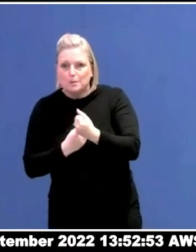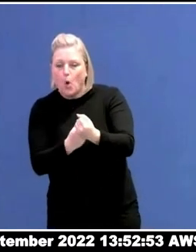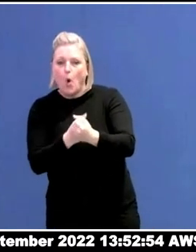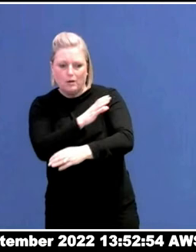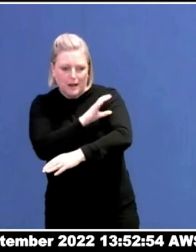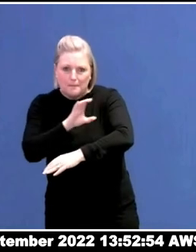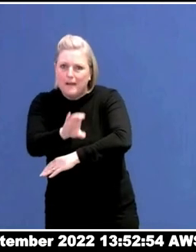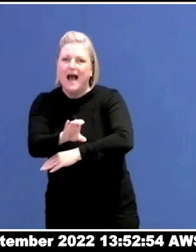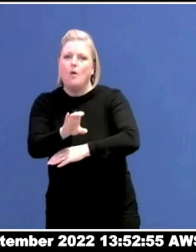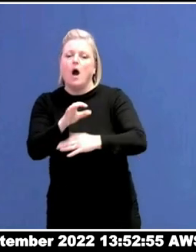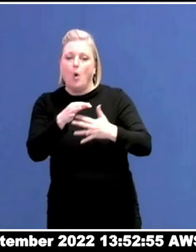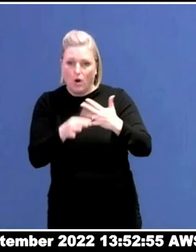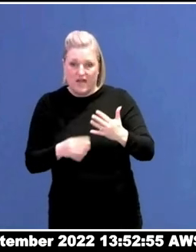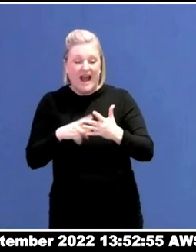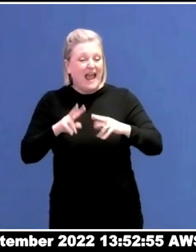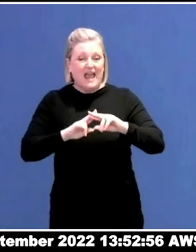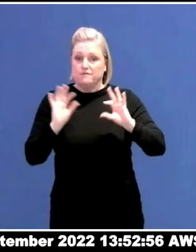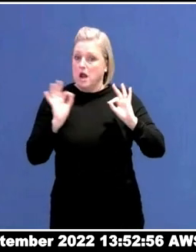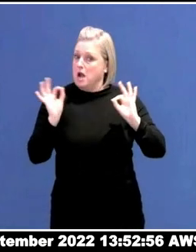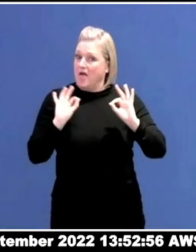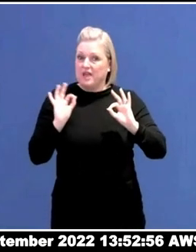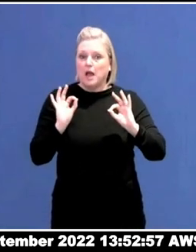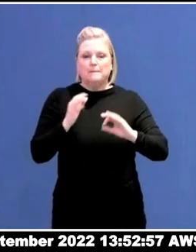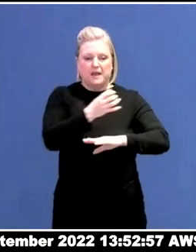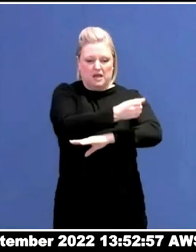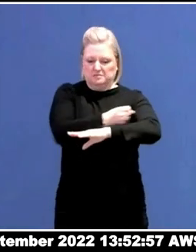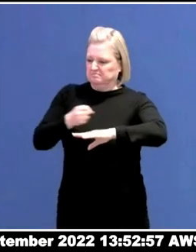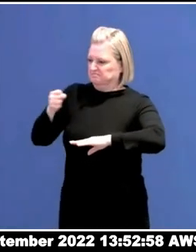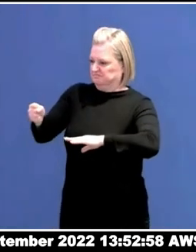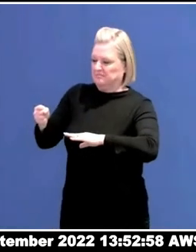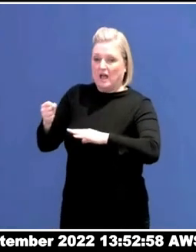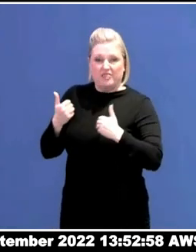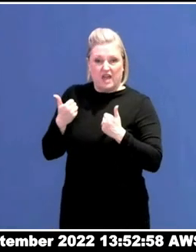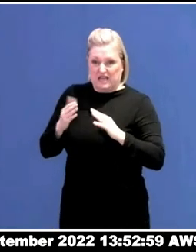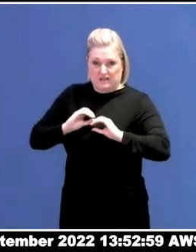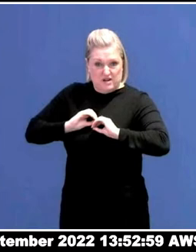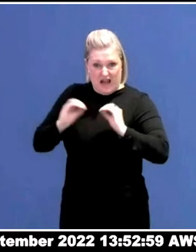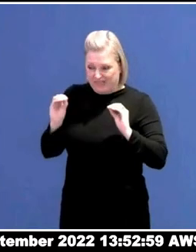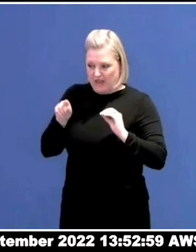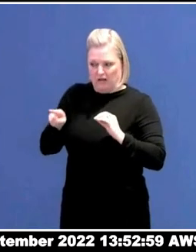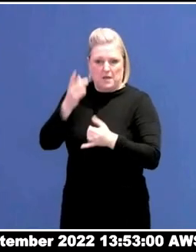damages, and there's a lot of research internationally, including in Australia, which finds it has long-term impacts.